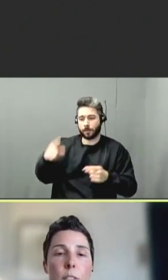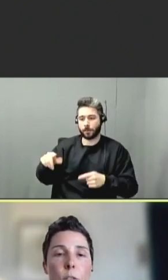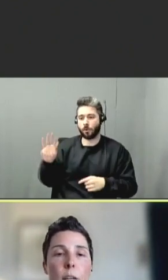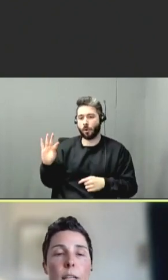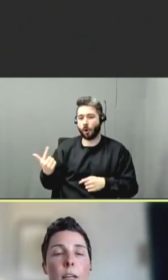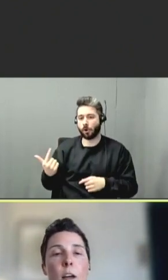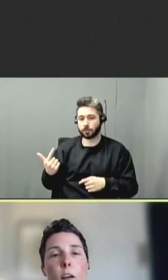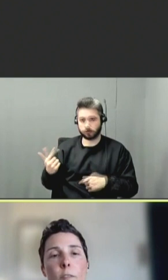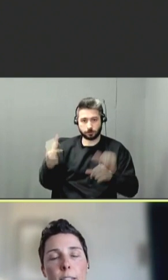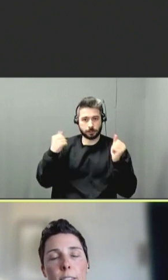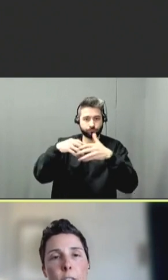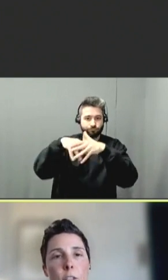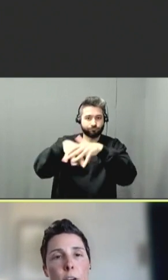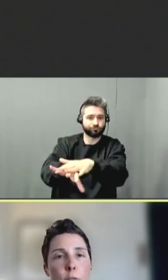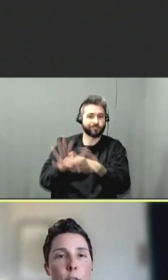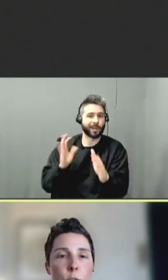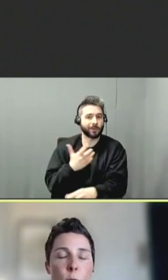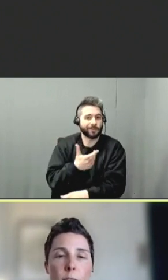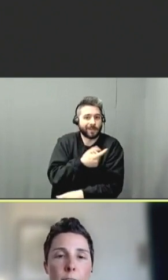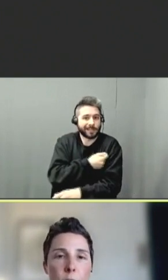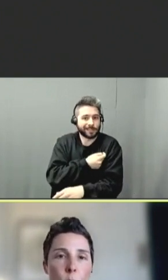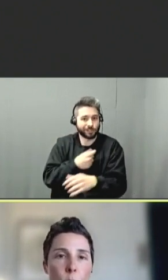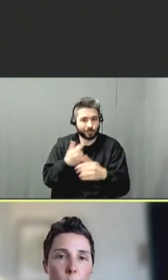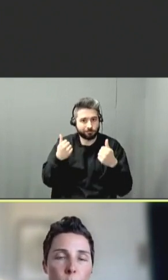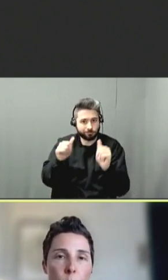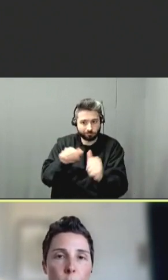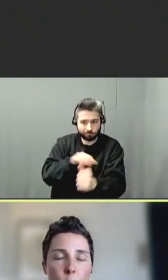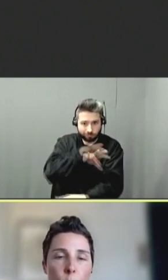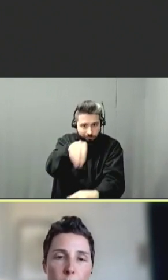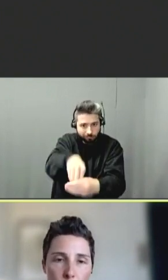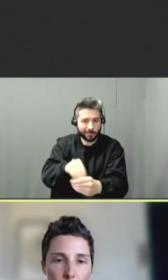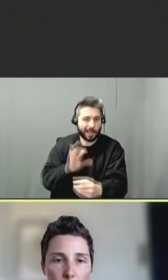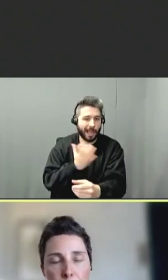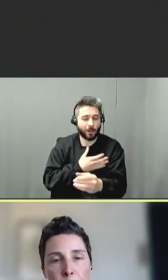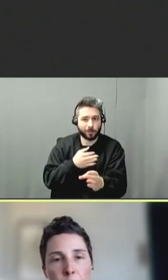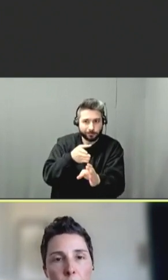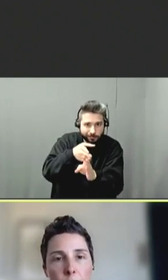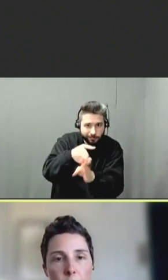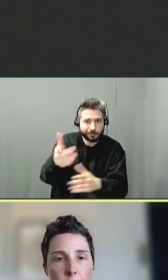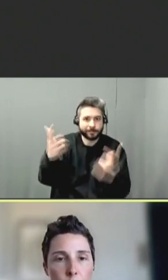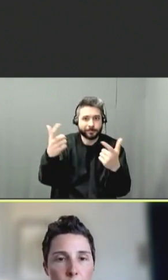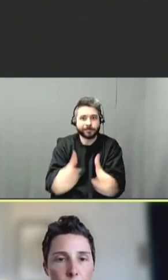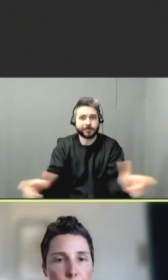to integrate our vaccination efforts directly into our major pride event. Next slide, please.